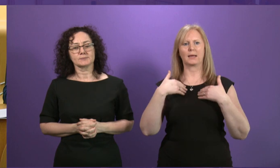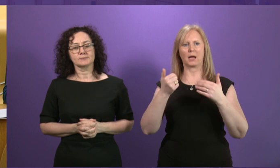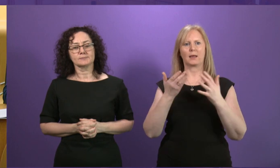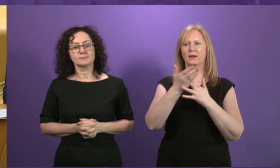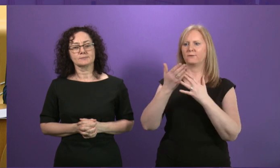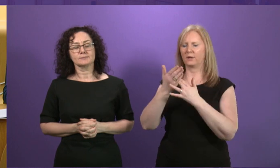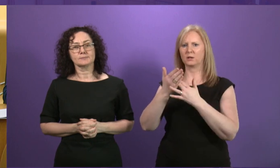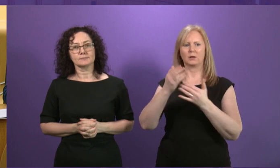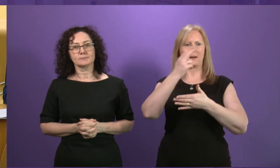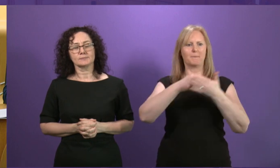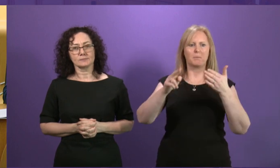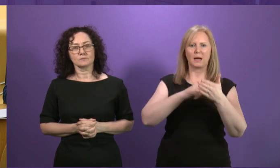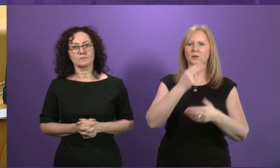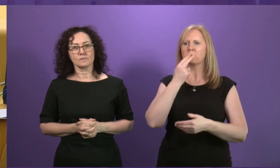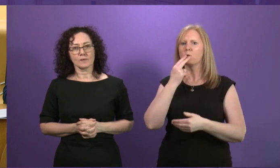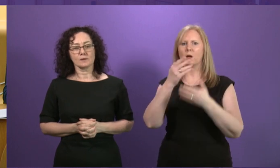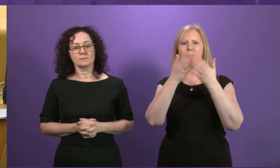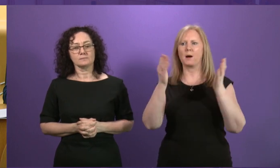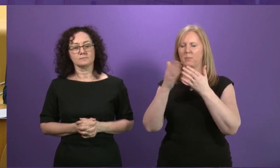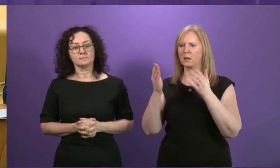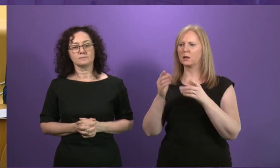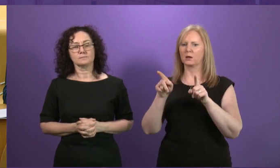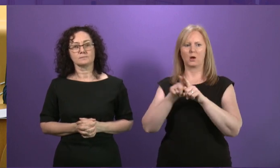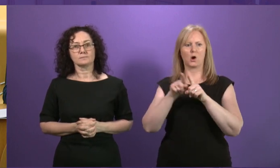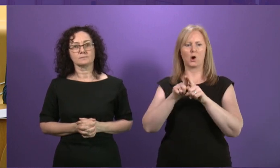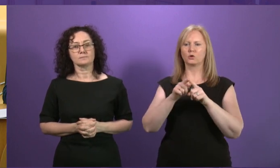smoking in public places and introducing a minimum price for alcohol.